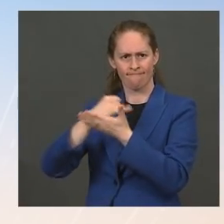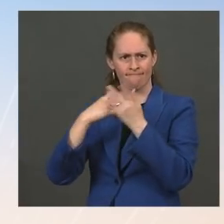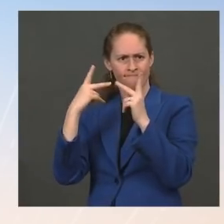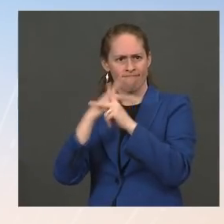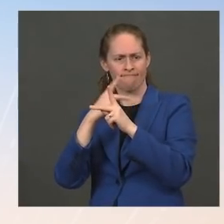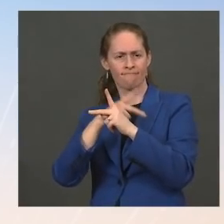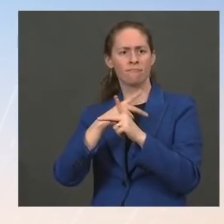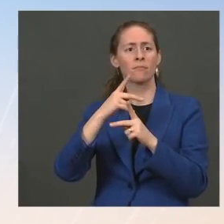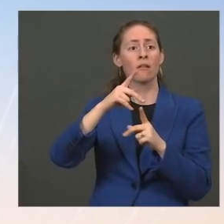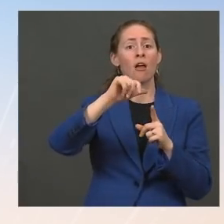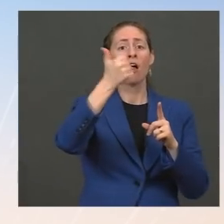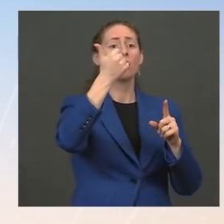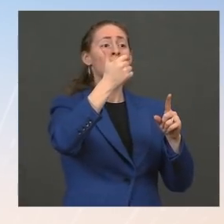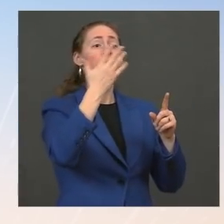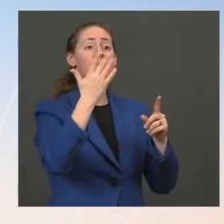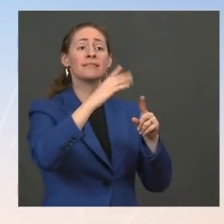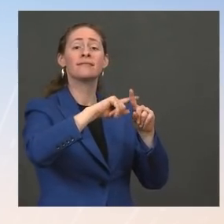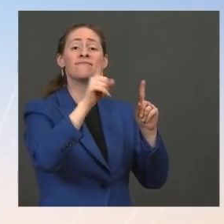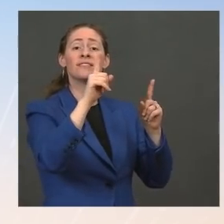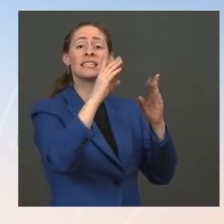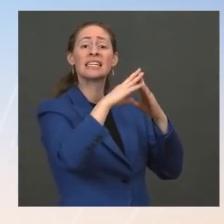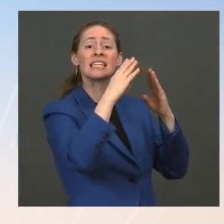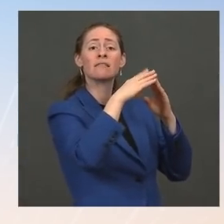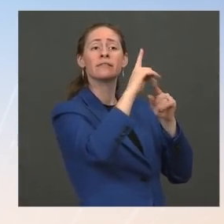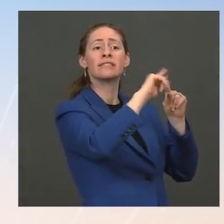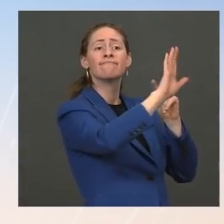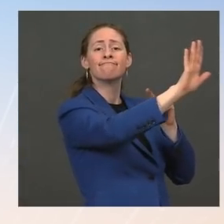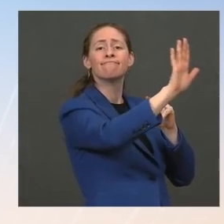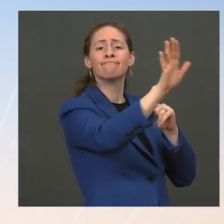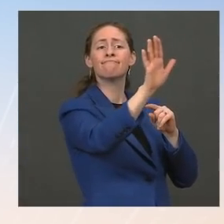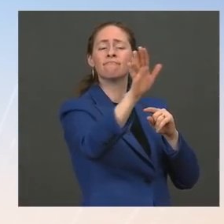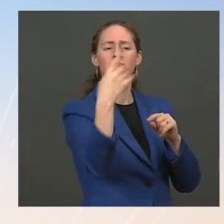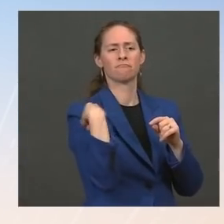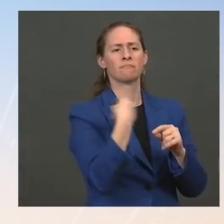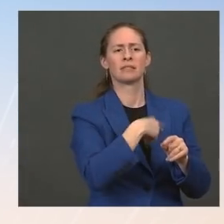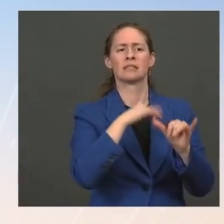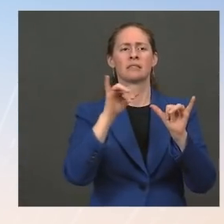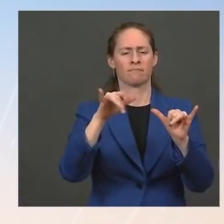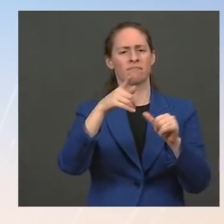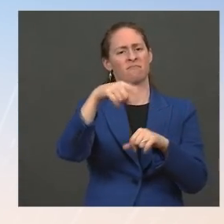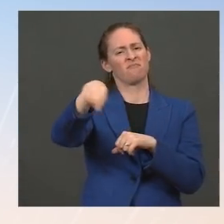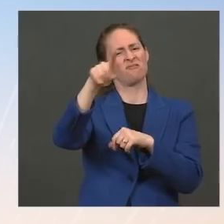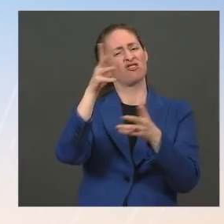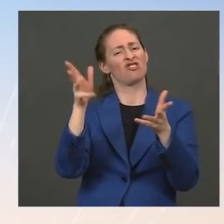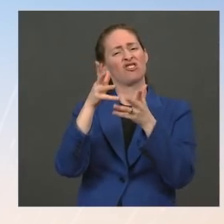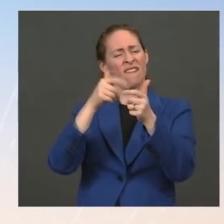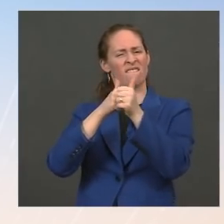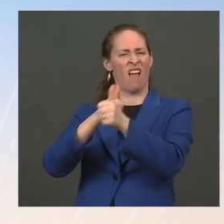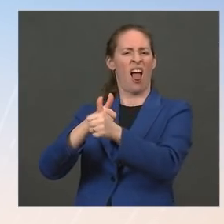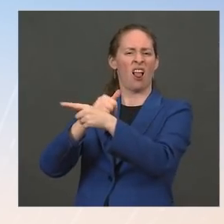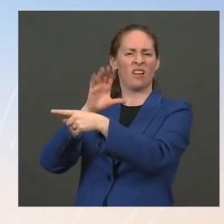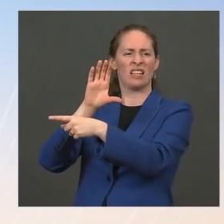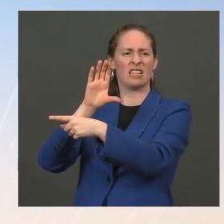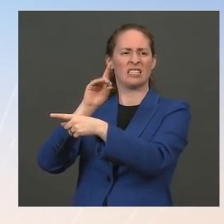that any city and locality follow CDC guidance. If they are going to assess and change that, I can't make a prediction of that.